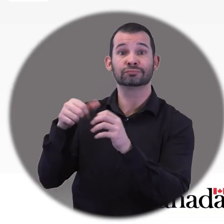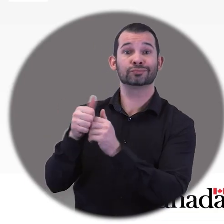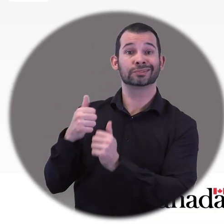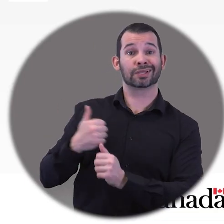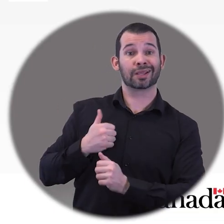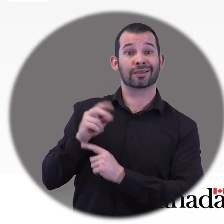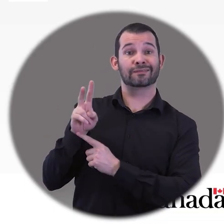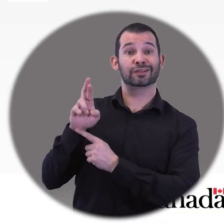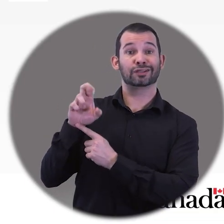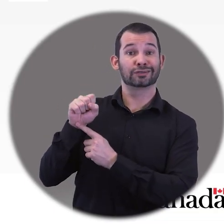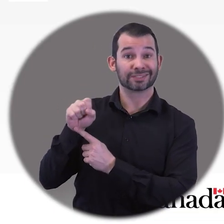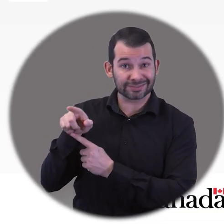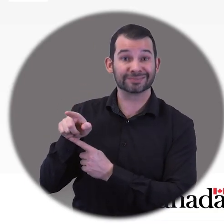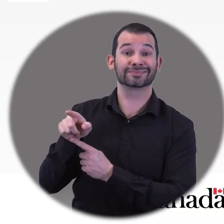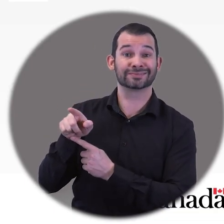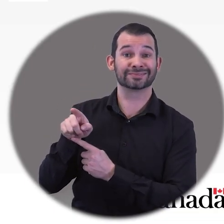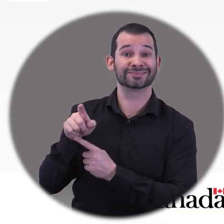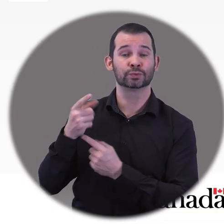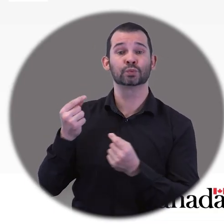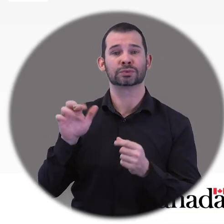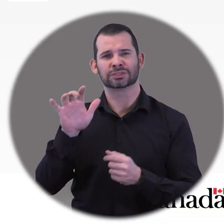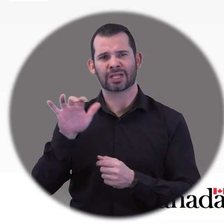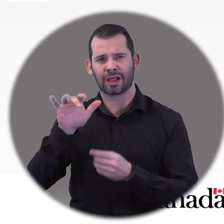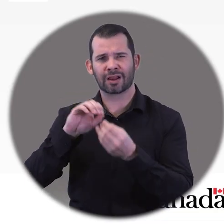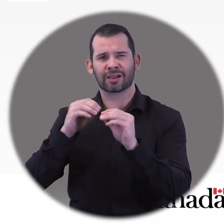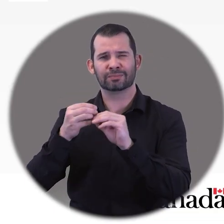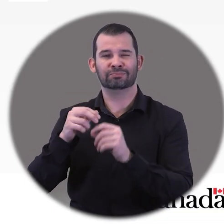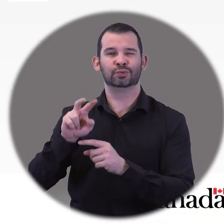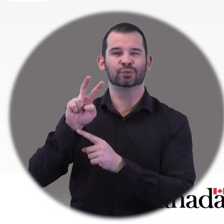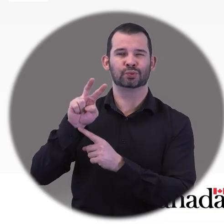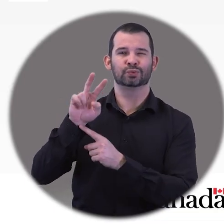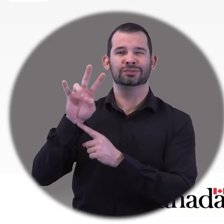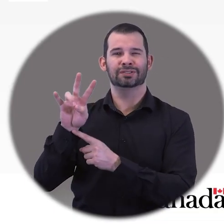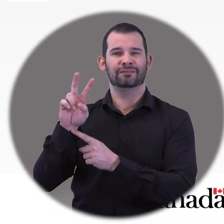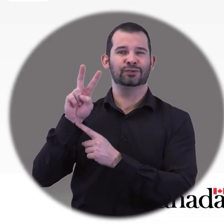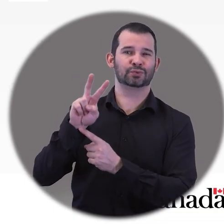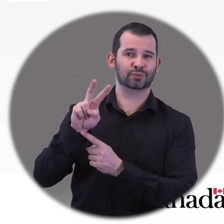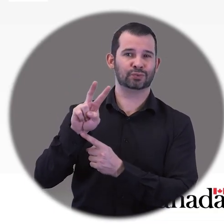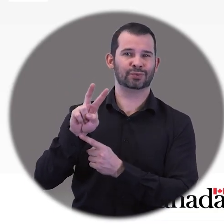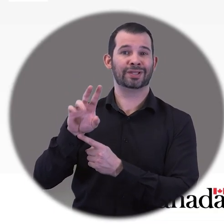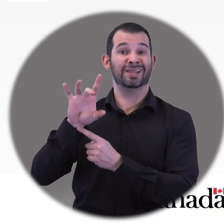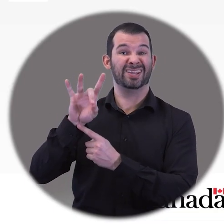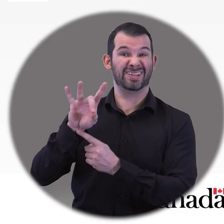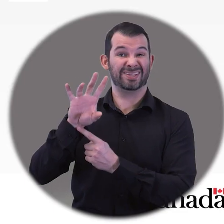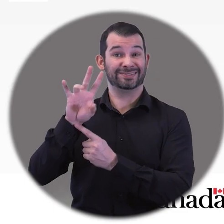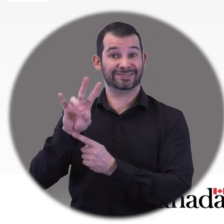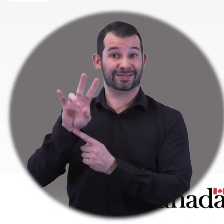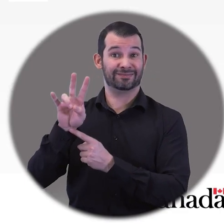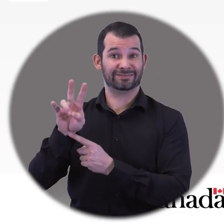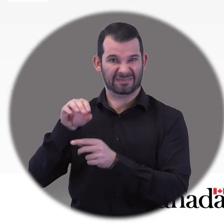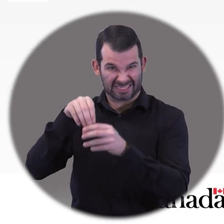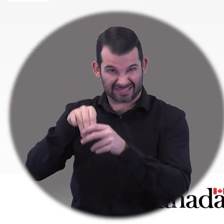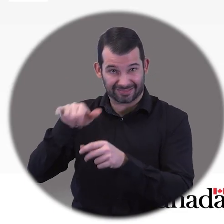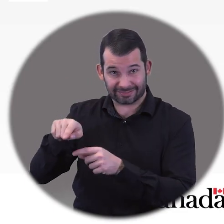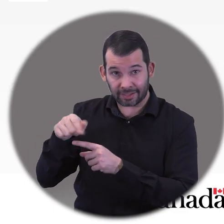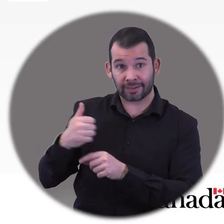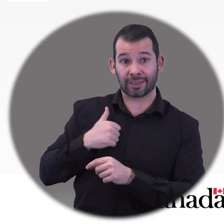with the Canada Video Relay Service, dial 272-877